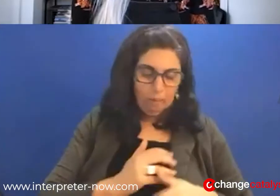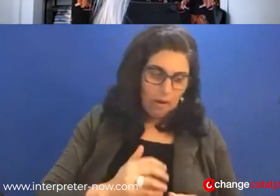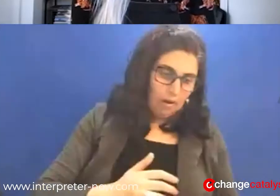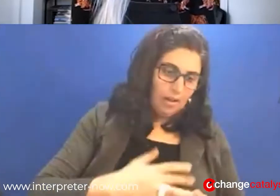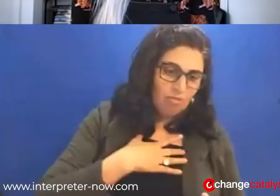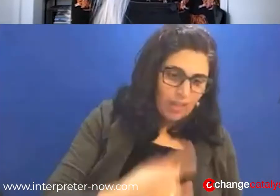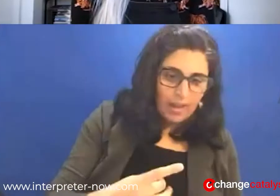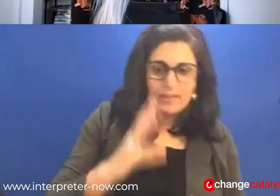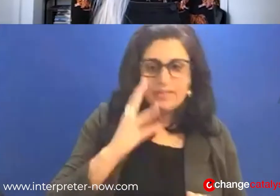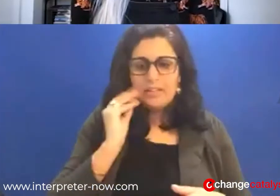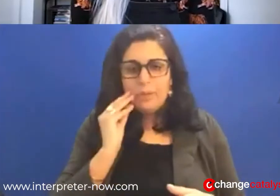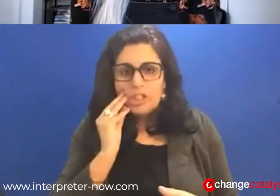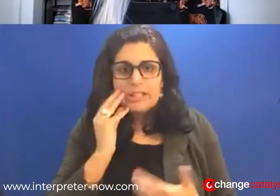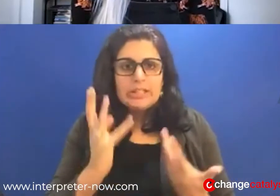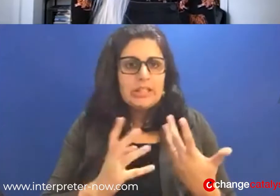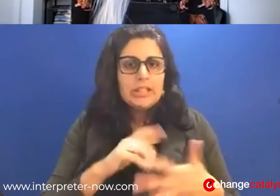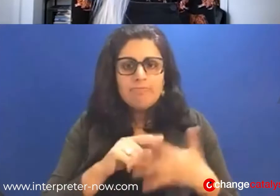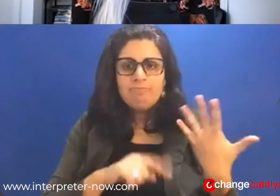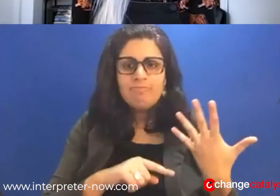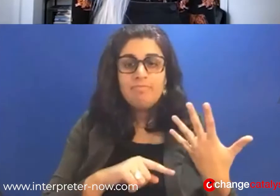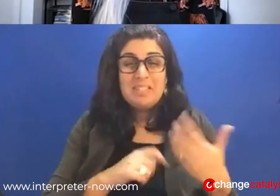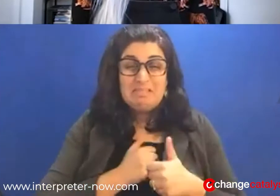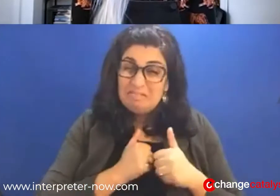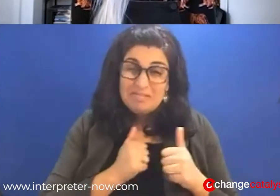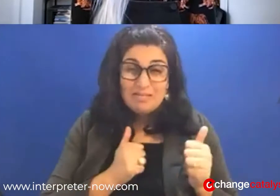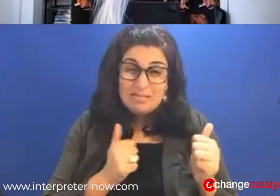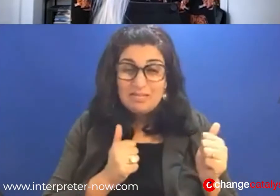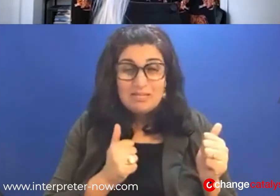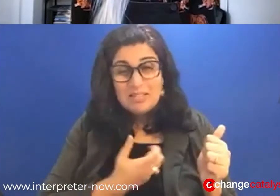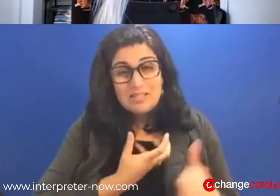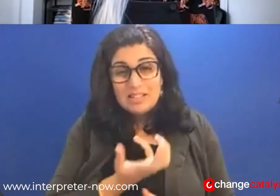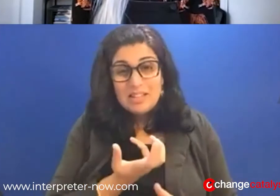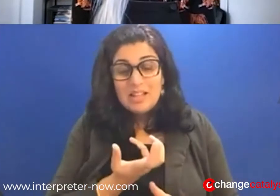vulnerable ones, and sometimes, especially the vulnerable ones, are being counted and